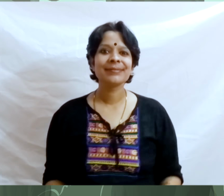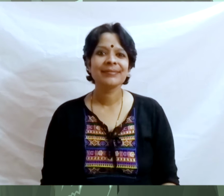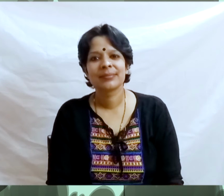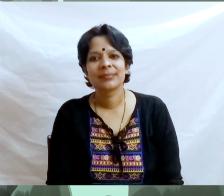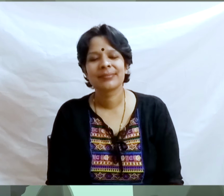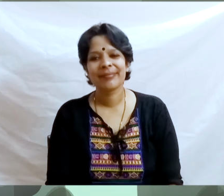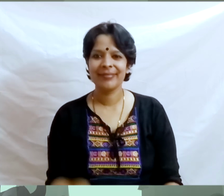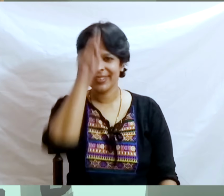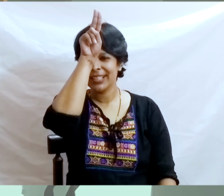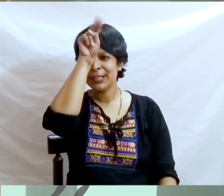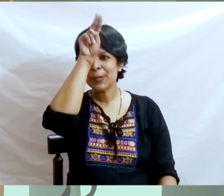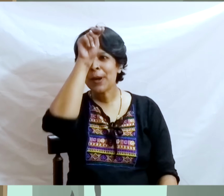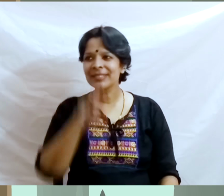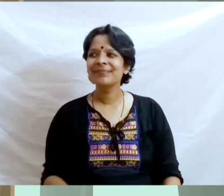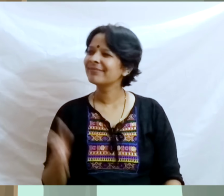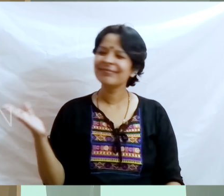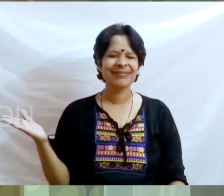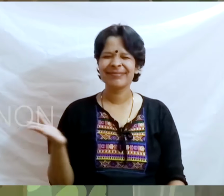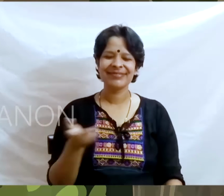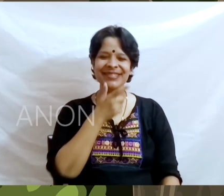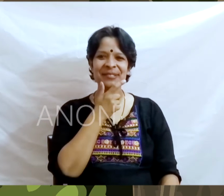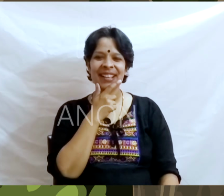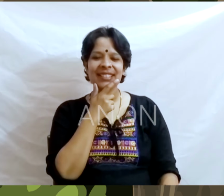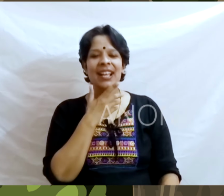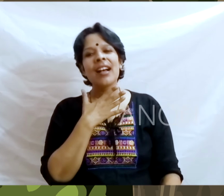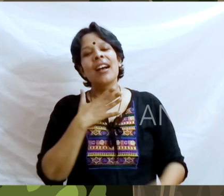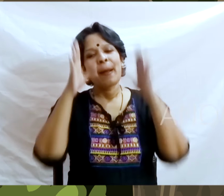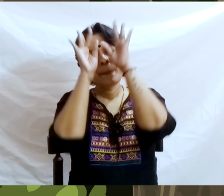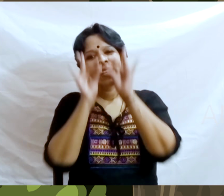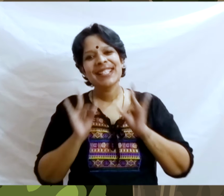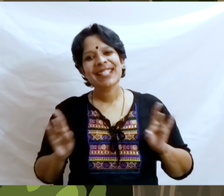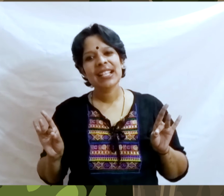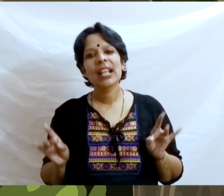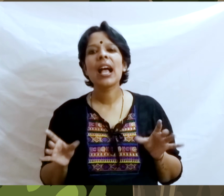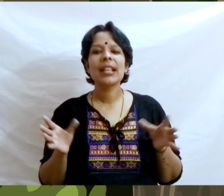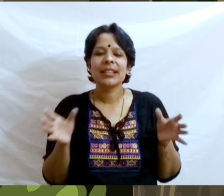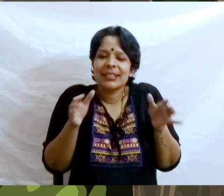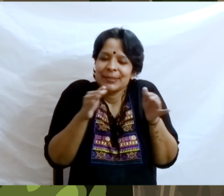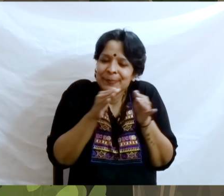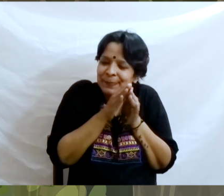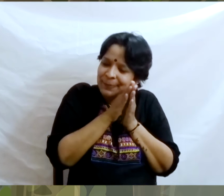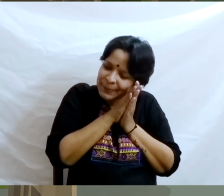The cock smiled as he buried his head in his feathers and went to sleep. He had succeeded in outwitting an enemy that day!